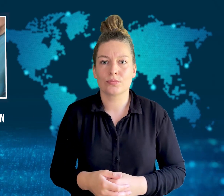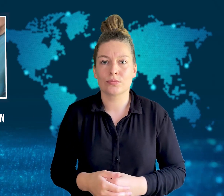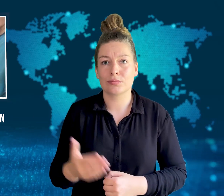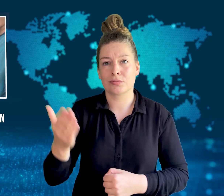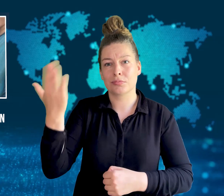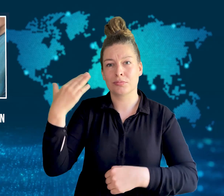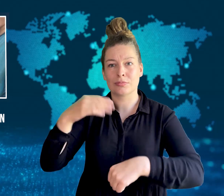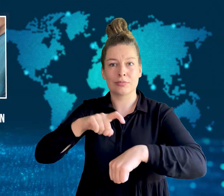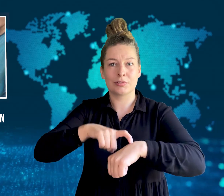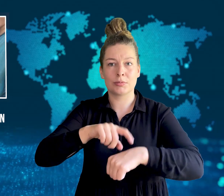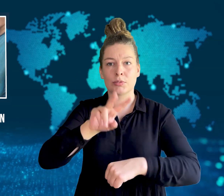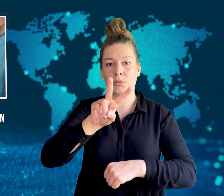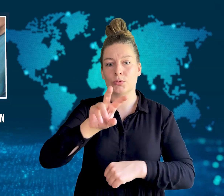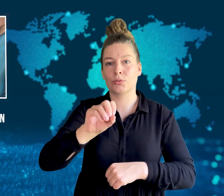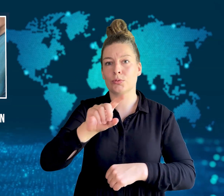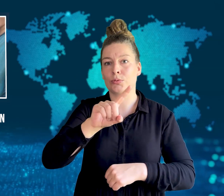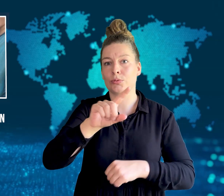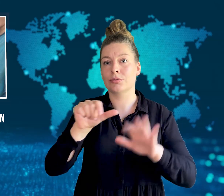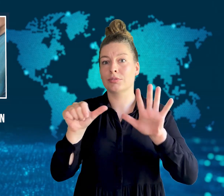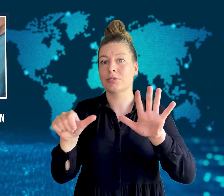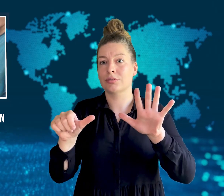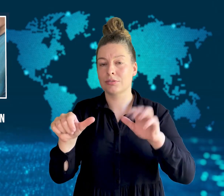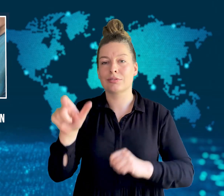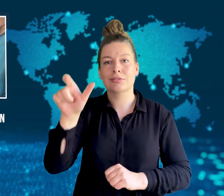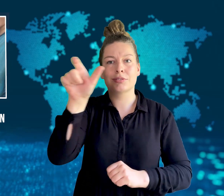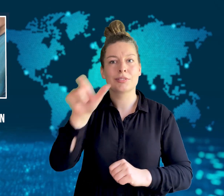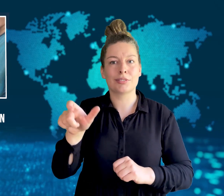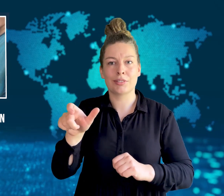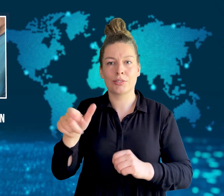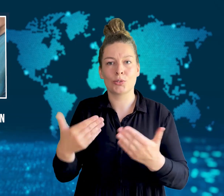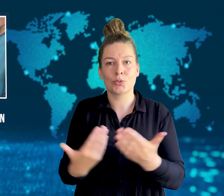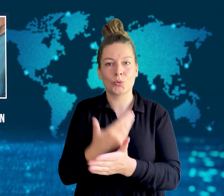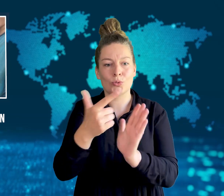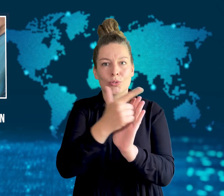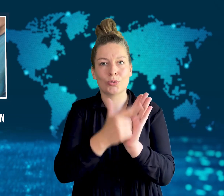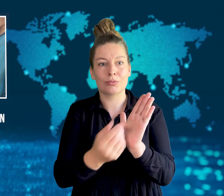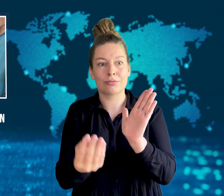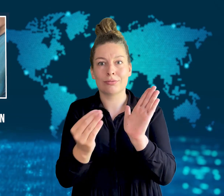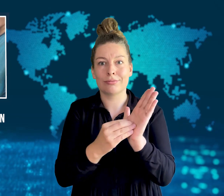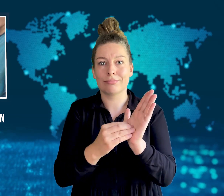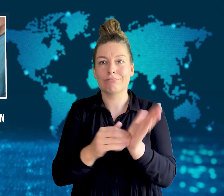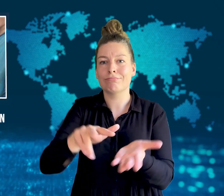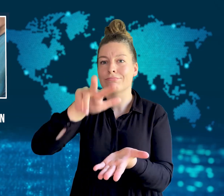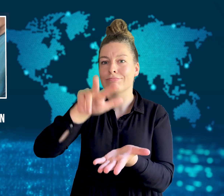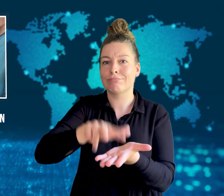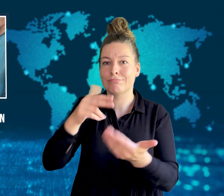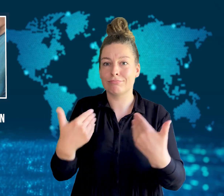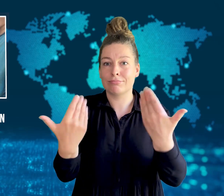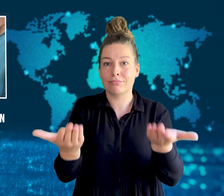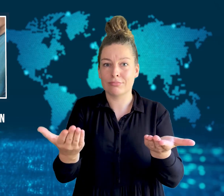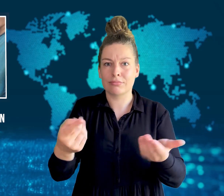The country did not give those couples full adoption rights.